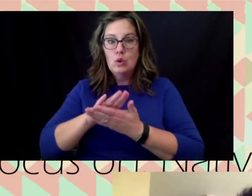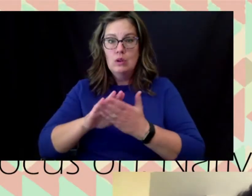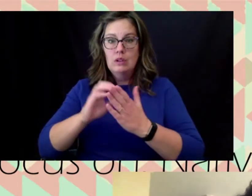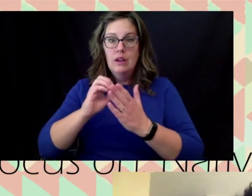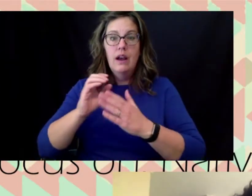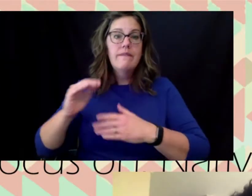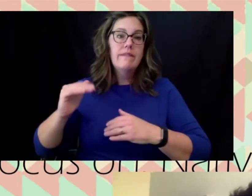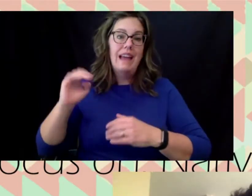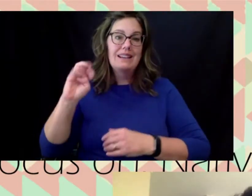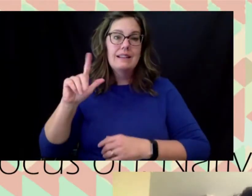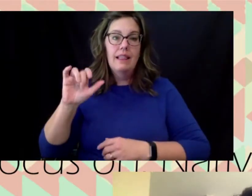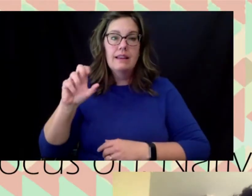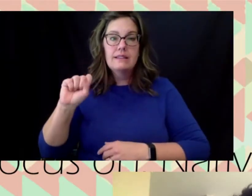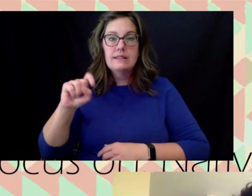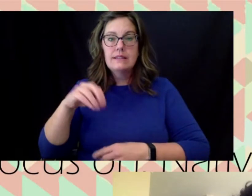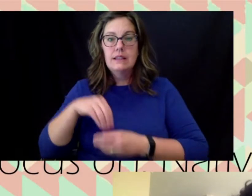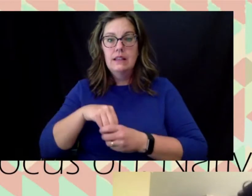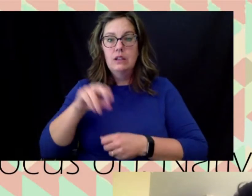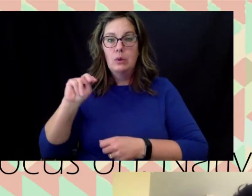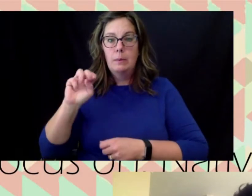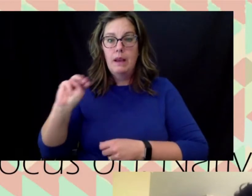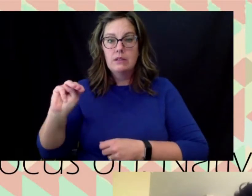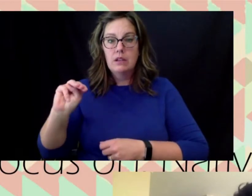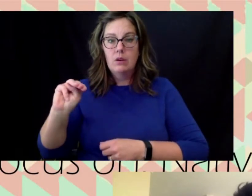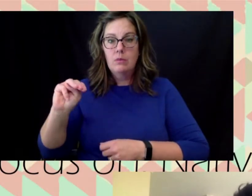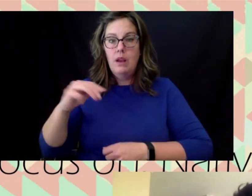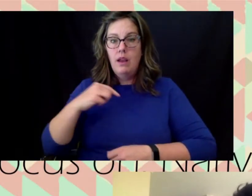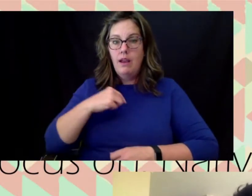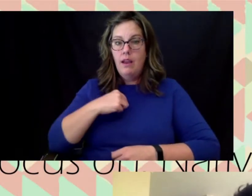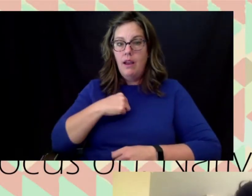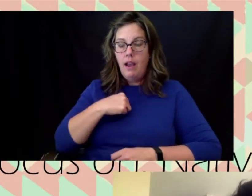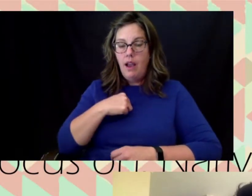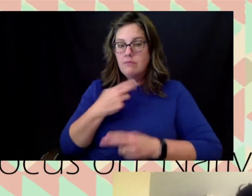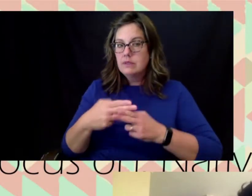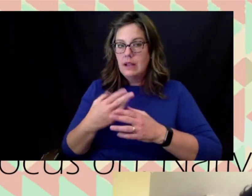hi i'm rohan bryant and i am a junior at milky hill high school in aurora college